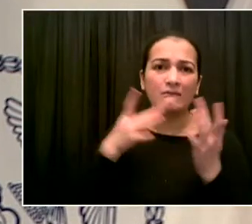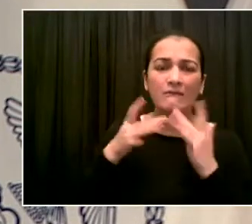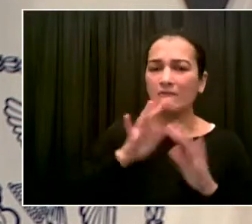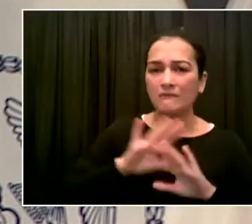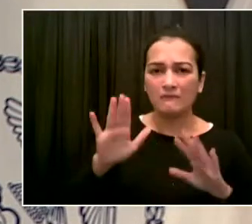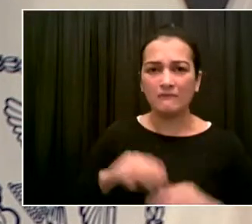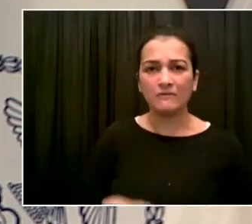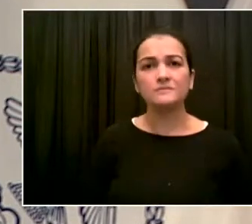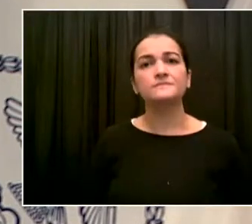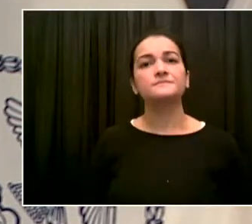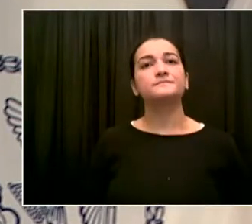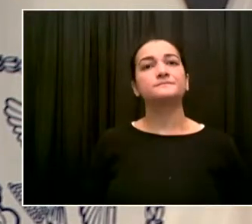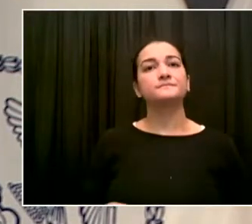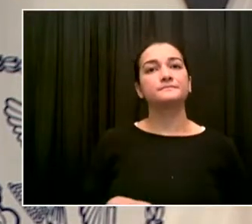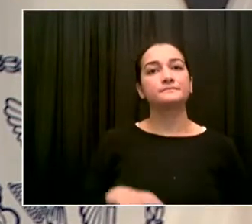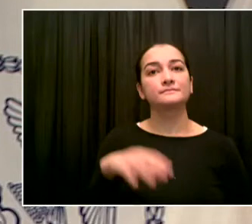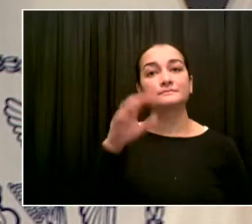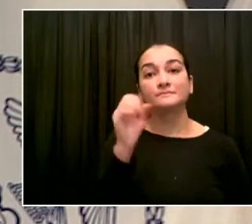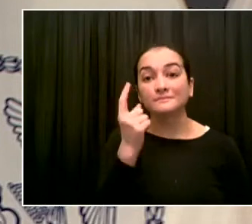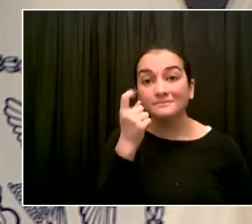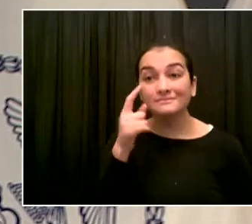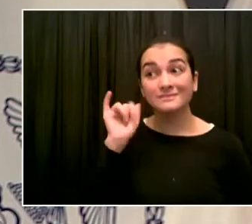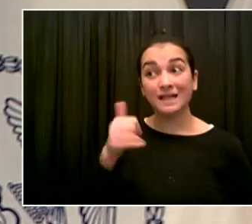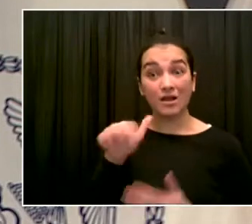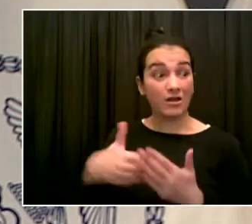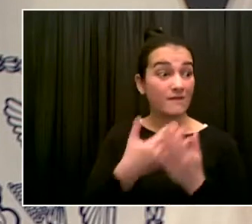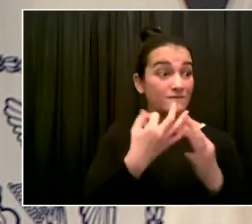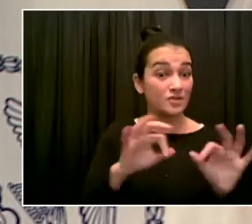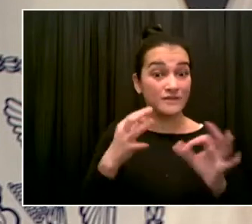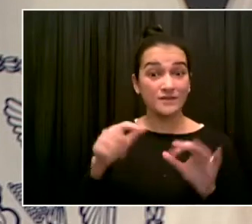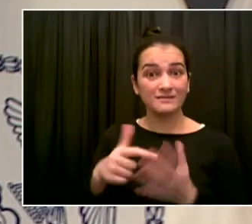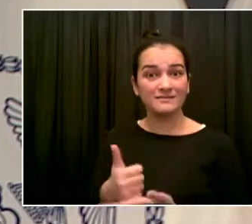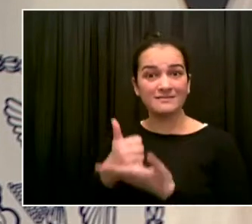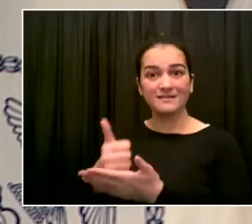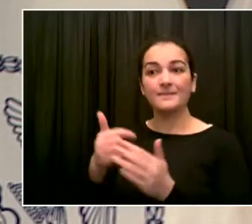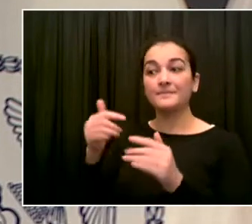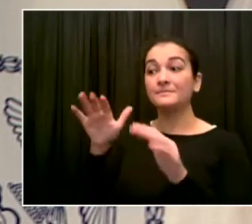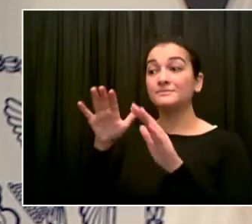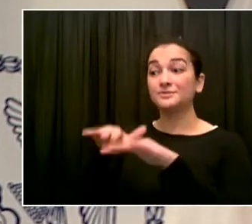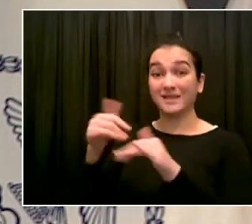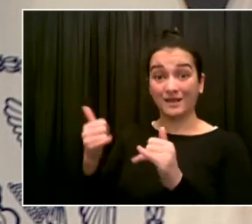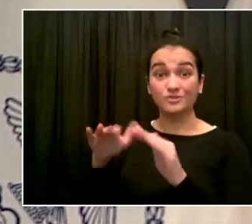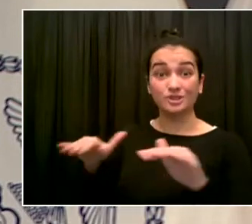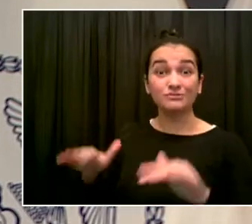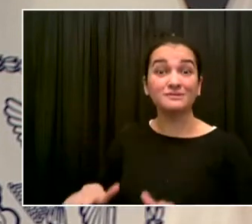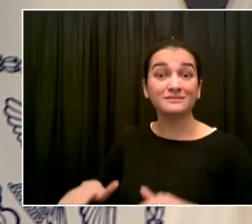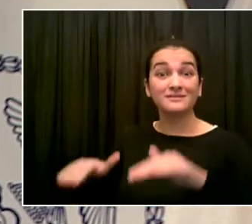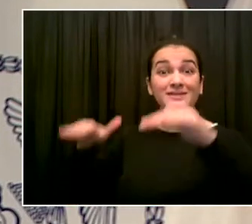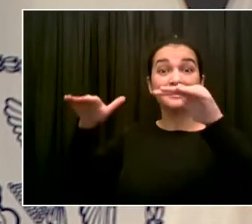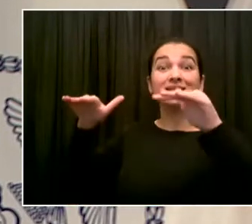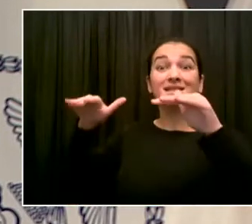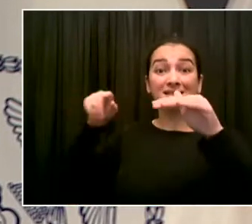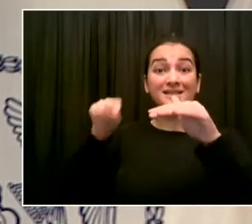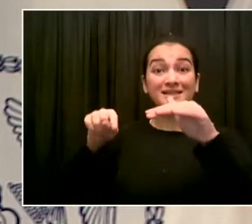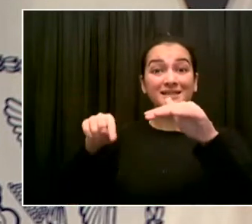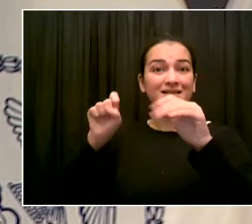GENERATION OF MANY IF YOU WERE BORN INTO POVERTY AND HAVE THE EDUCATIONAL TOOLS TO GET OUT